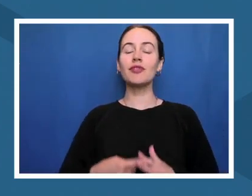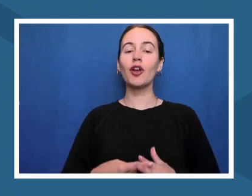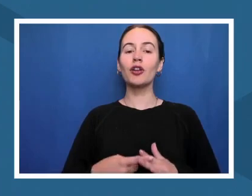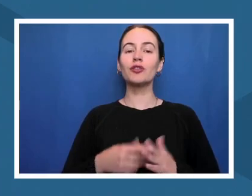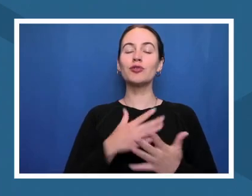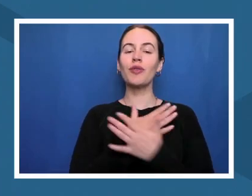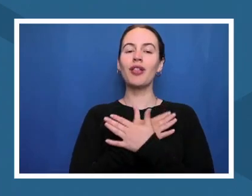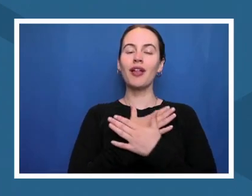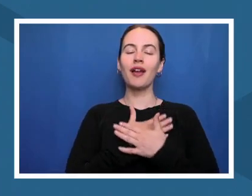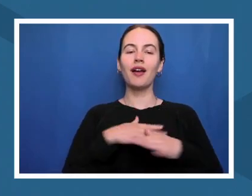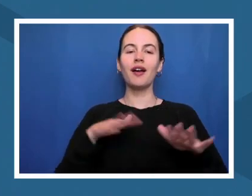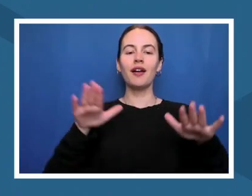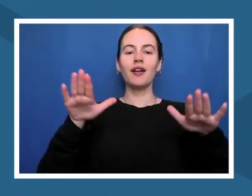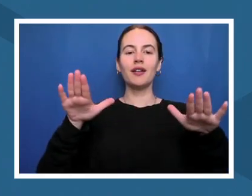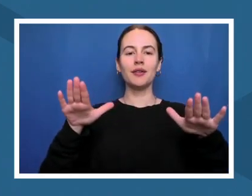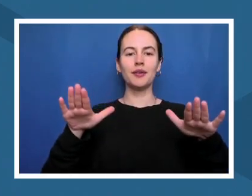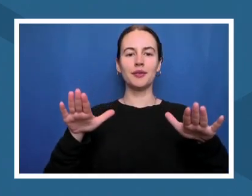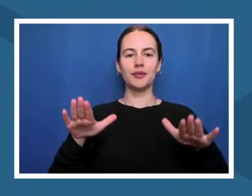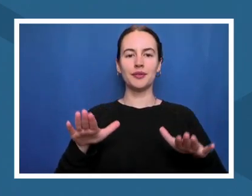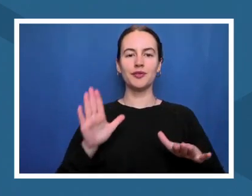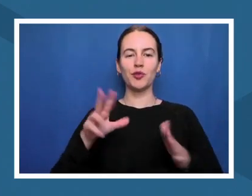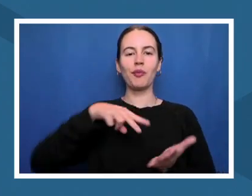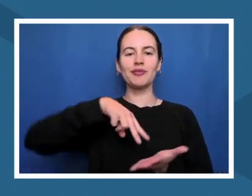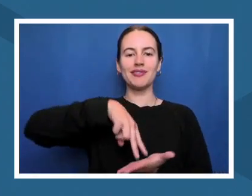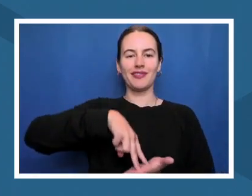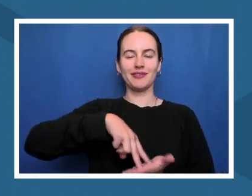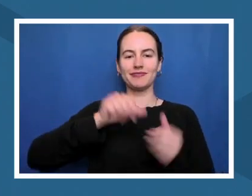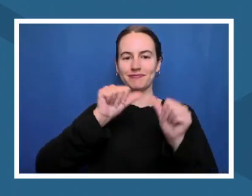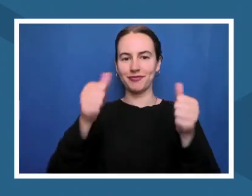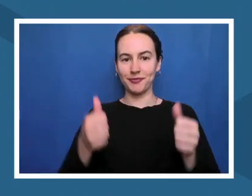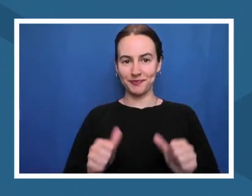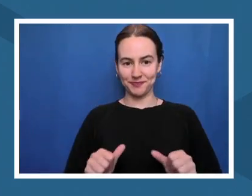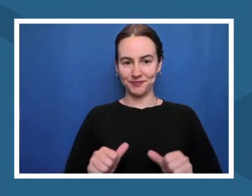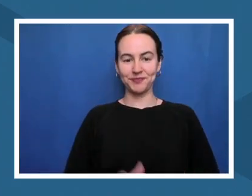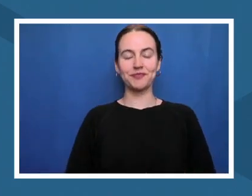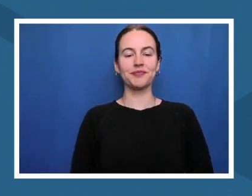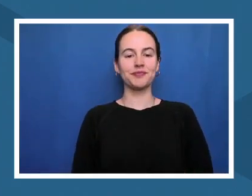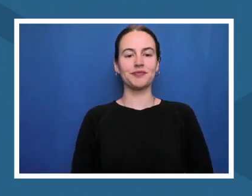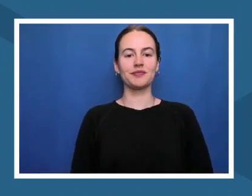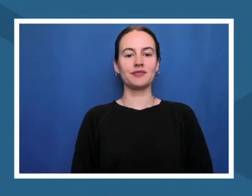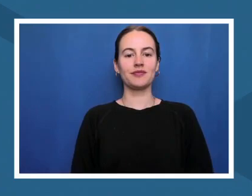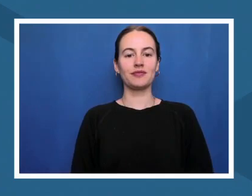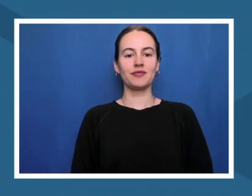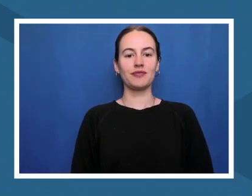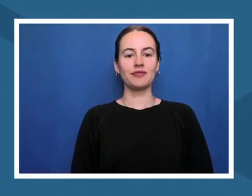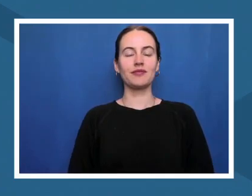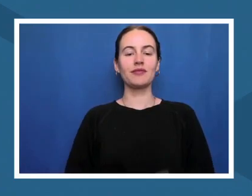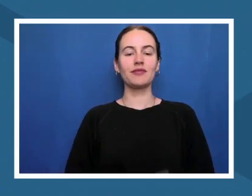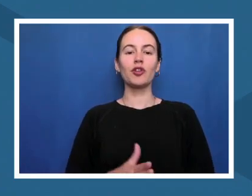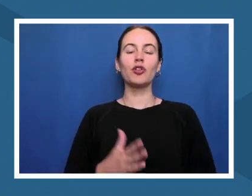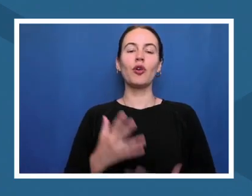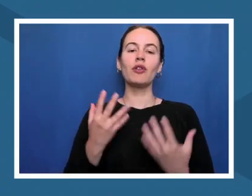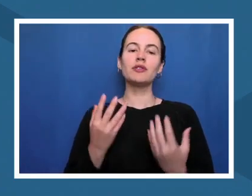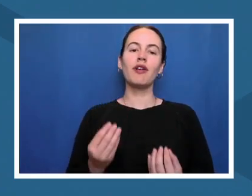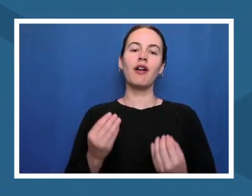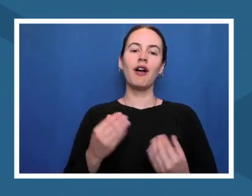standing shape